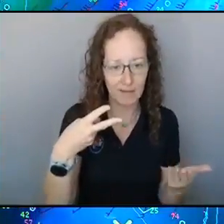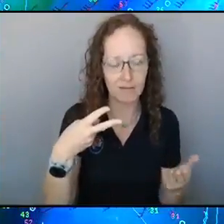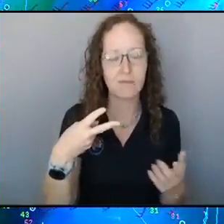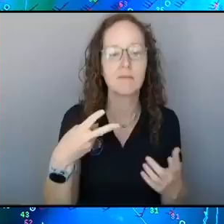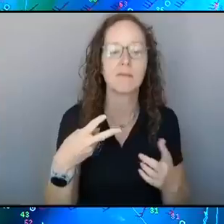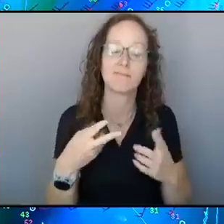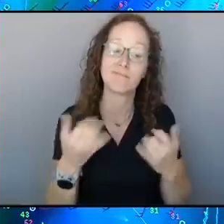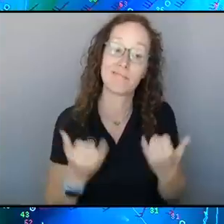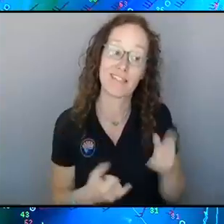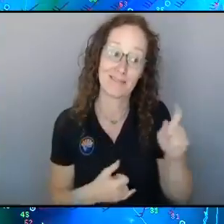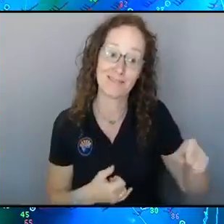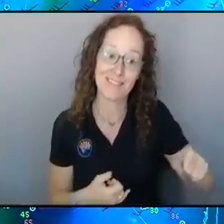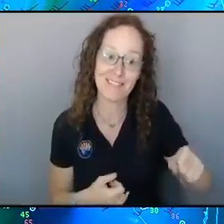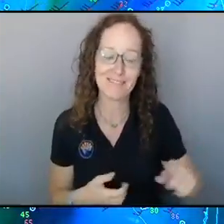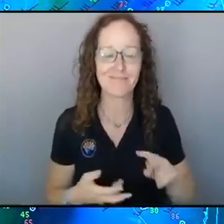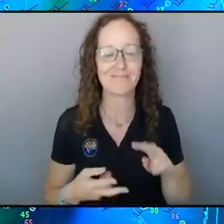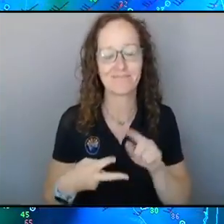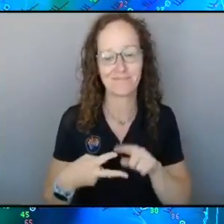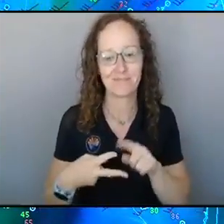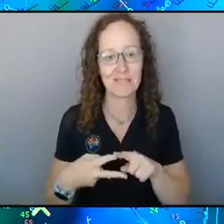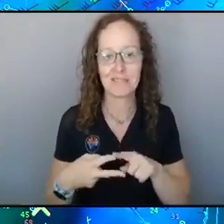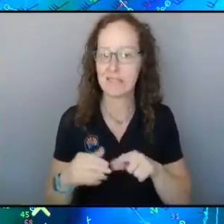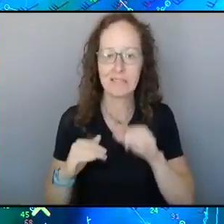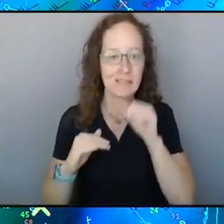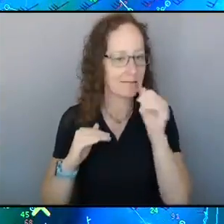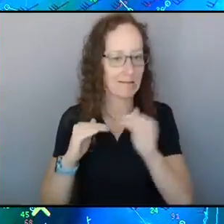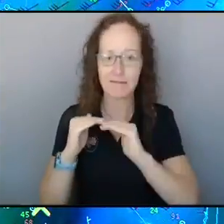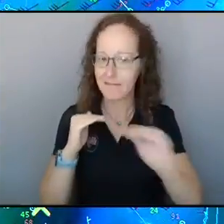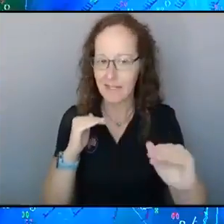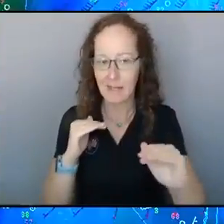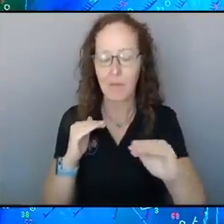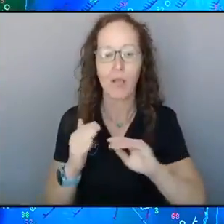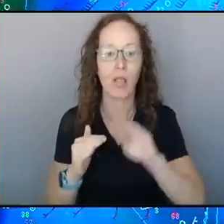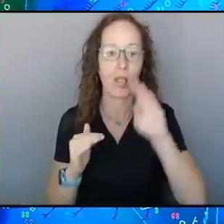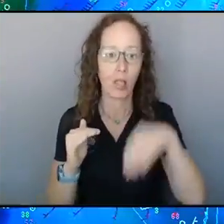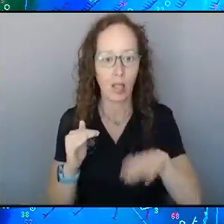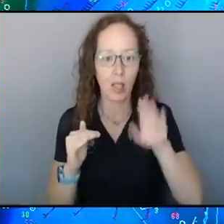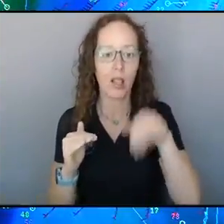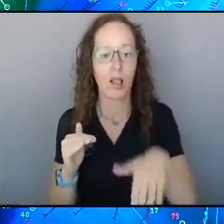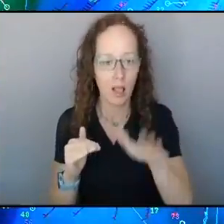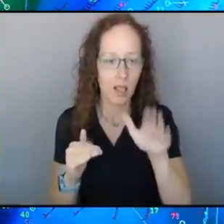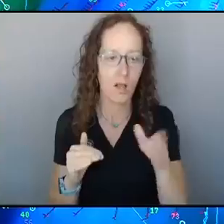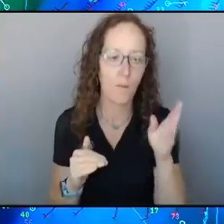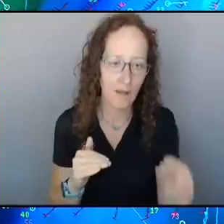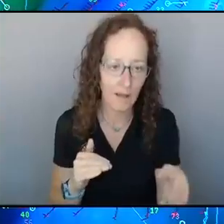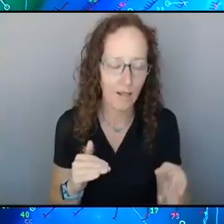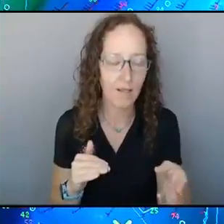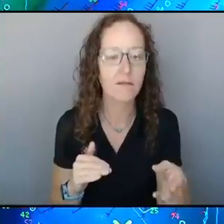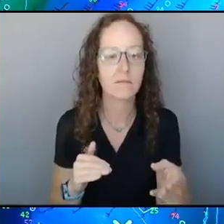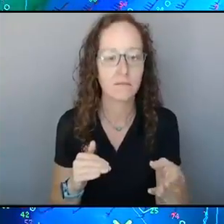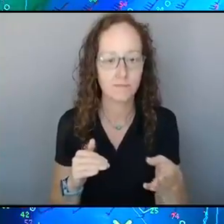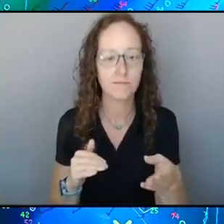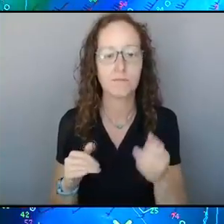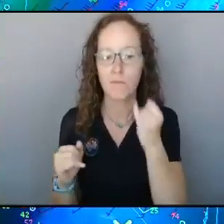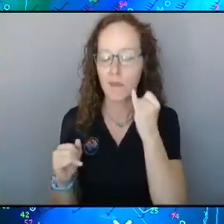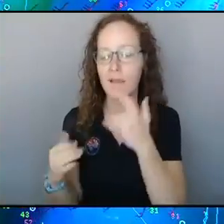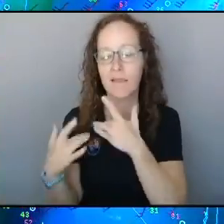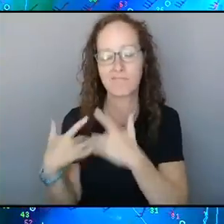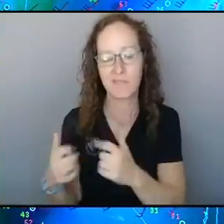instability that tends to ride along and get amplified by the eastern periphery of a trough then we have the moisture. And